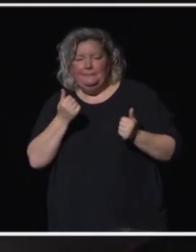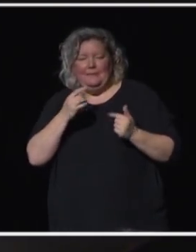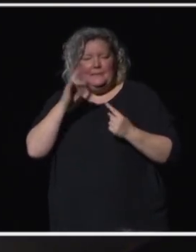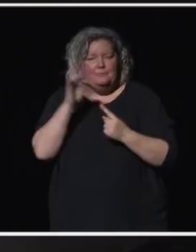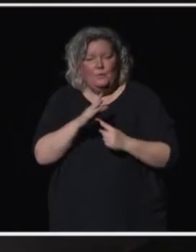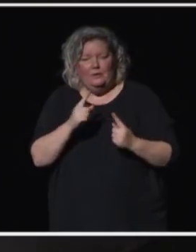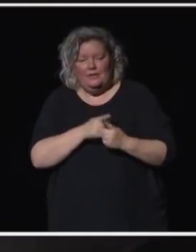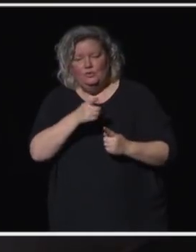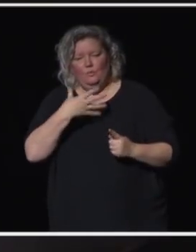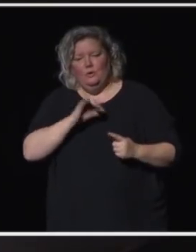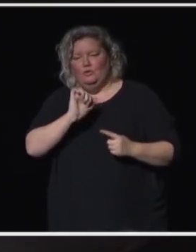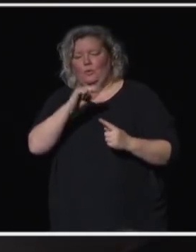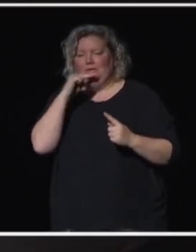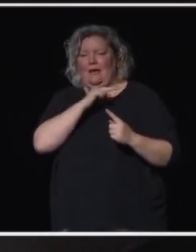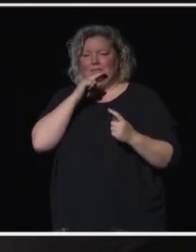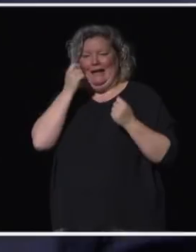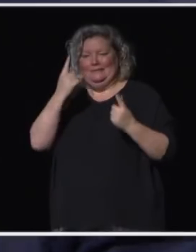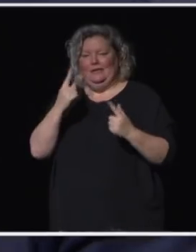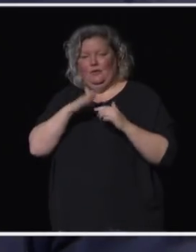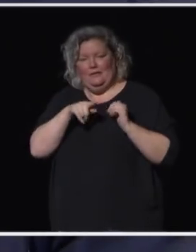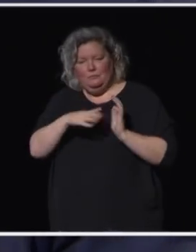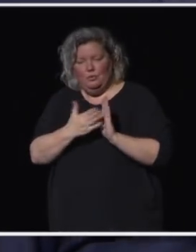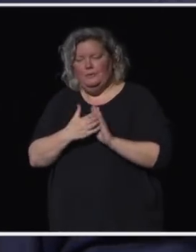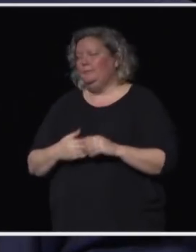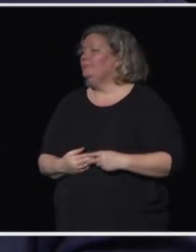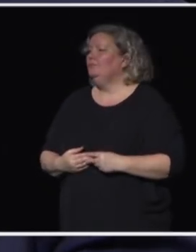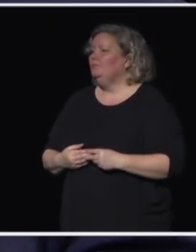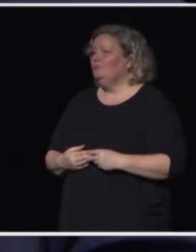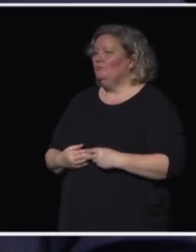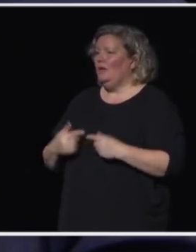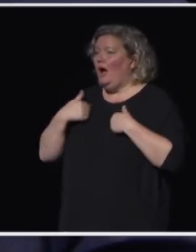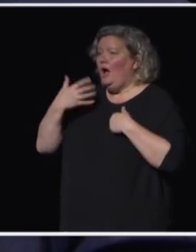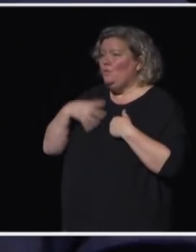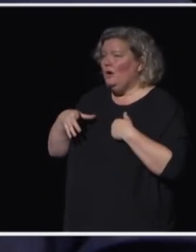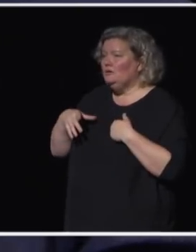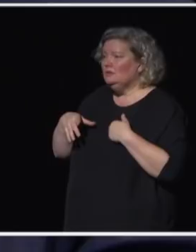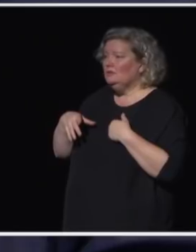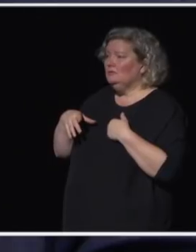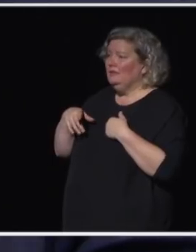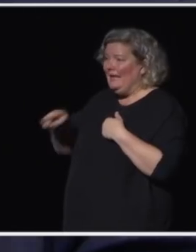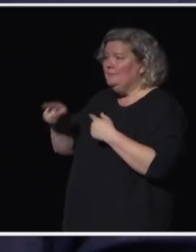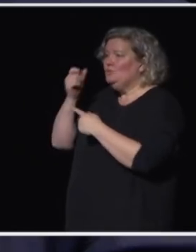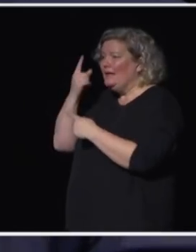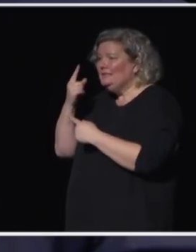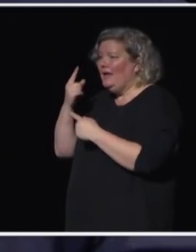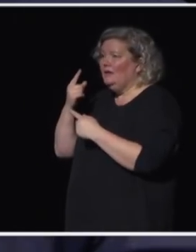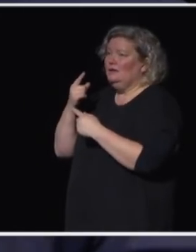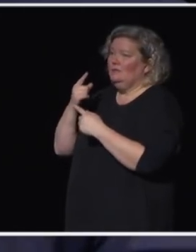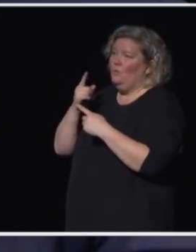son to understand in having written this book? Well, I wanted to have him understand a thing that white people in America do not understand and that is that you are not a god.